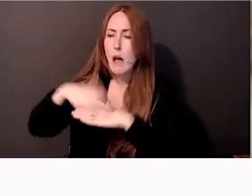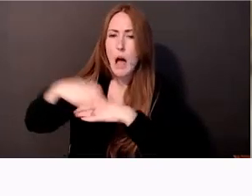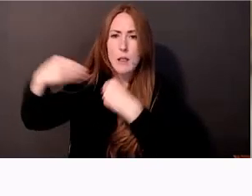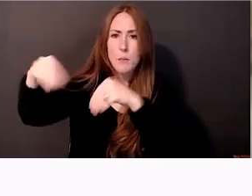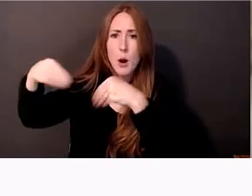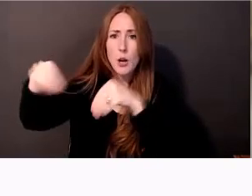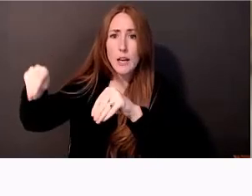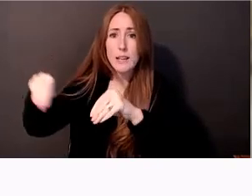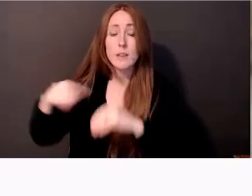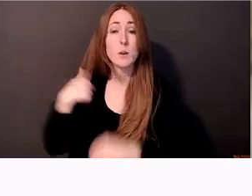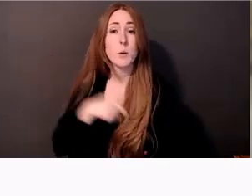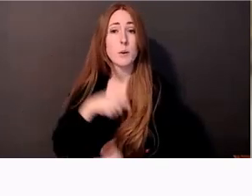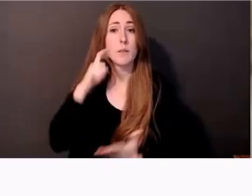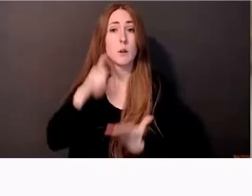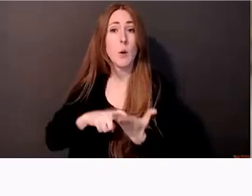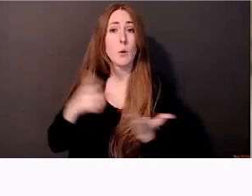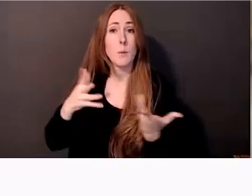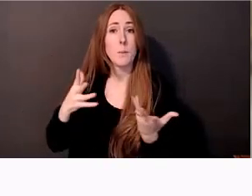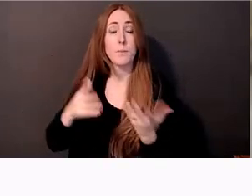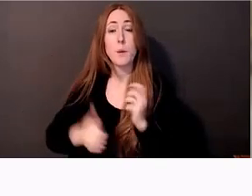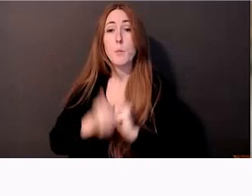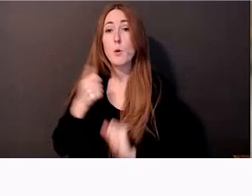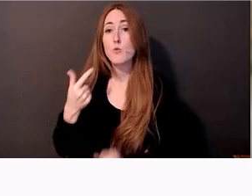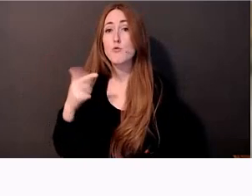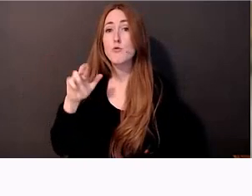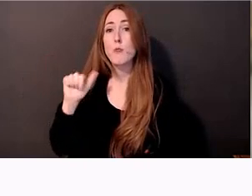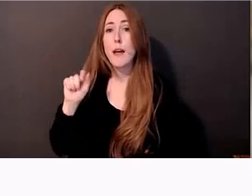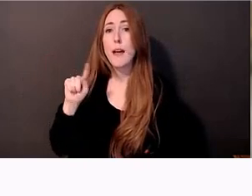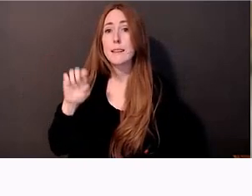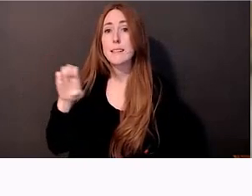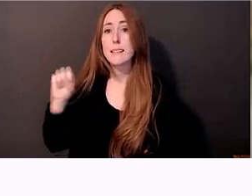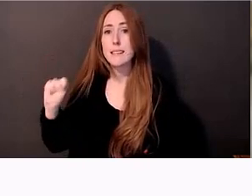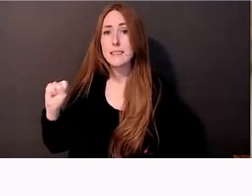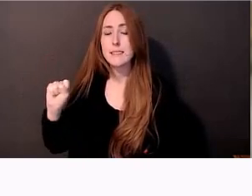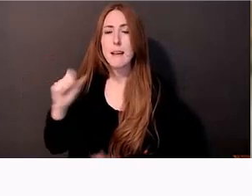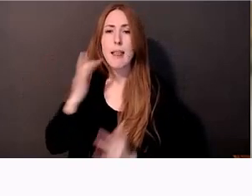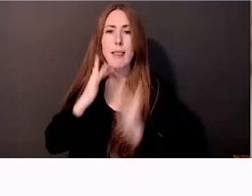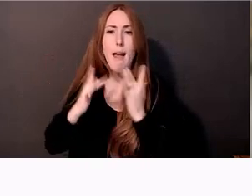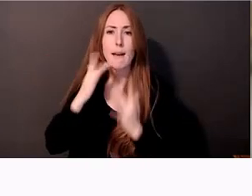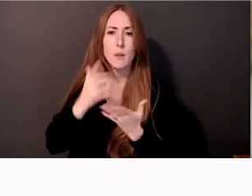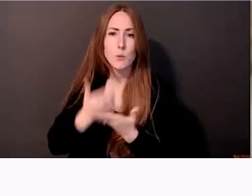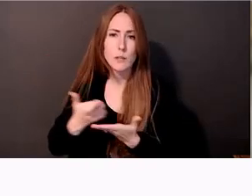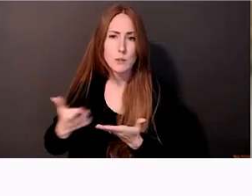is that most grantees lack the resources, support, and knowledge to successfully transfer or sustain